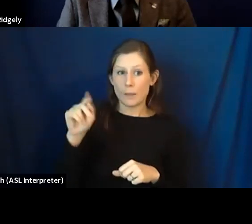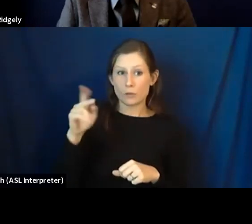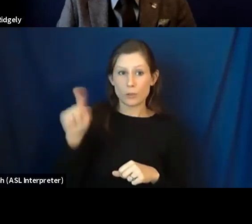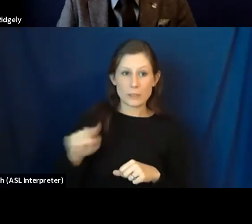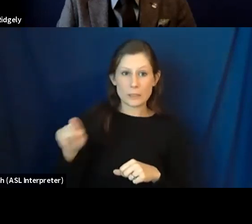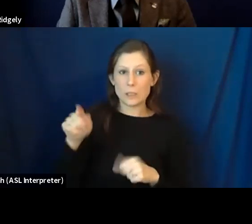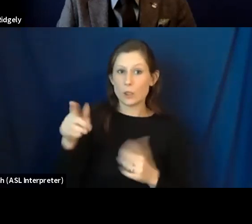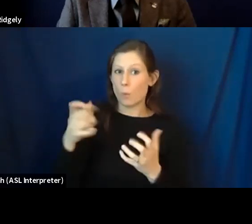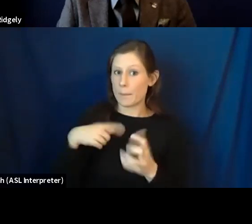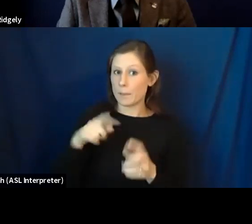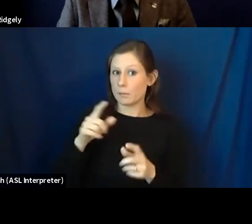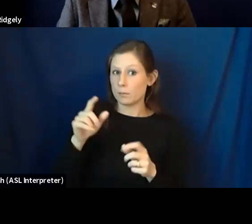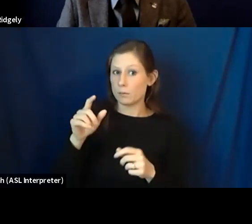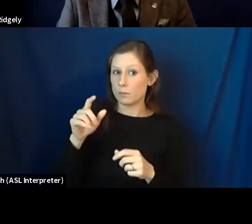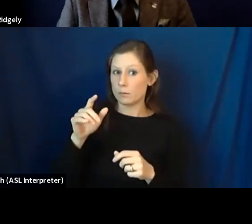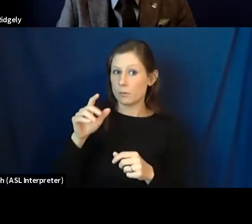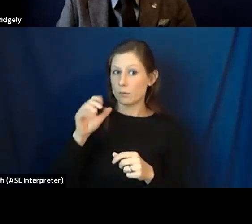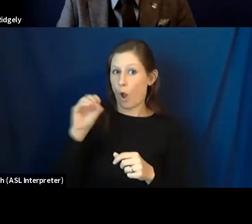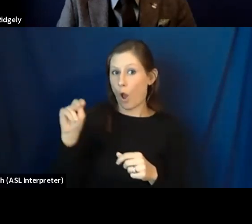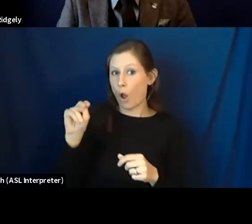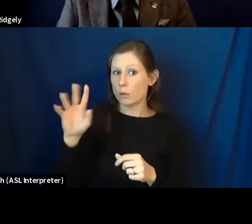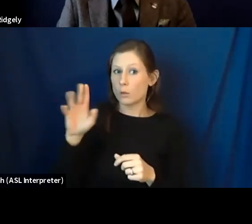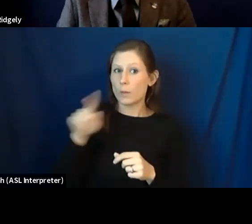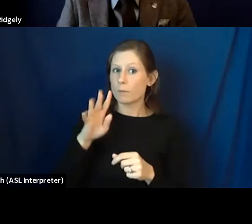you wanna talk